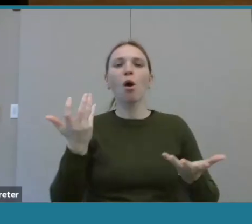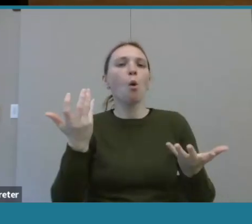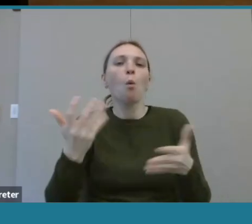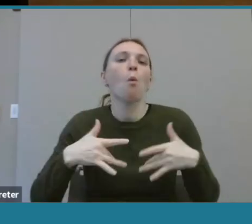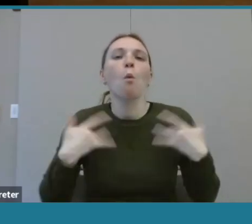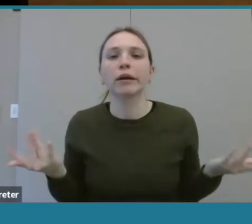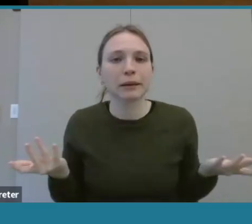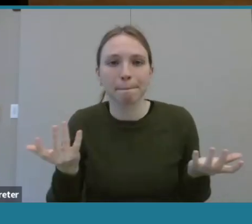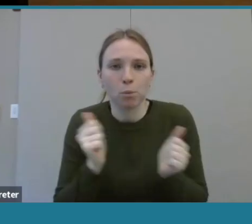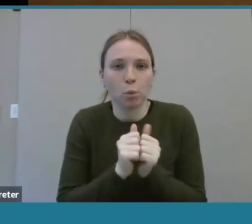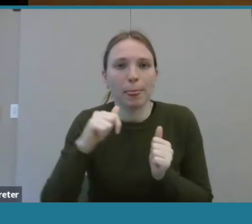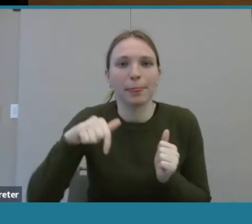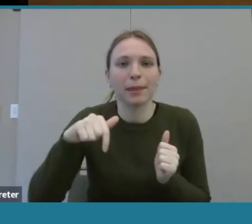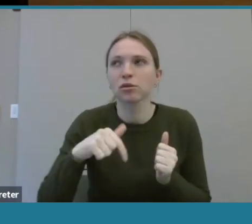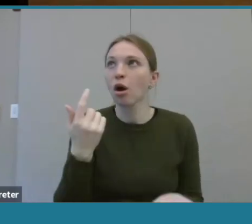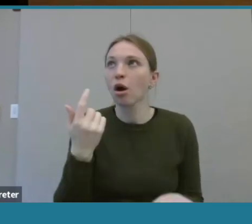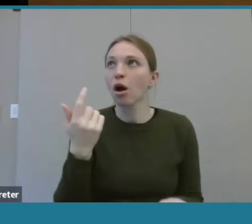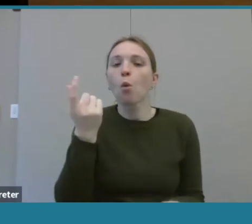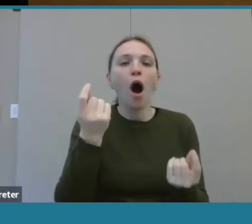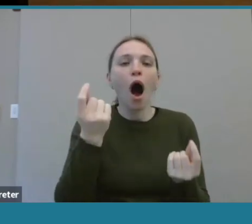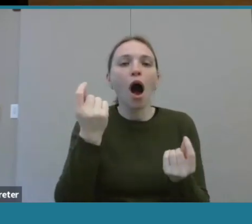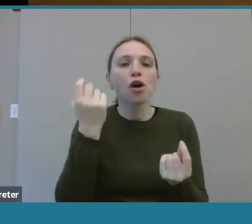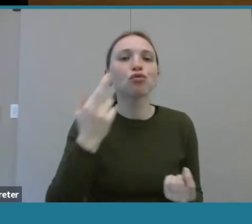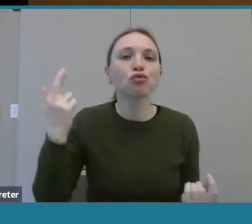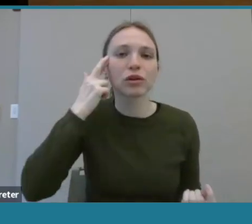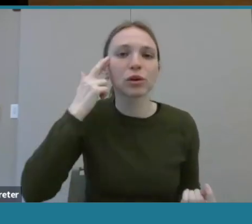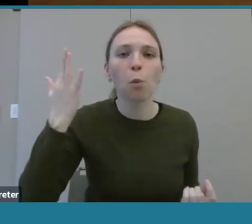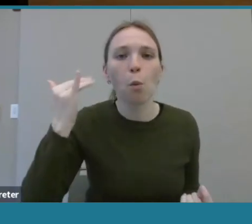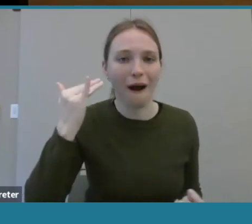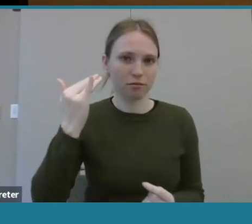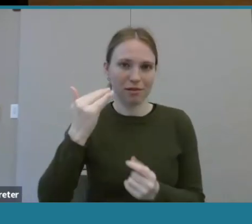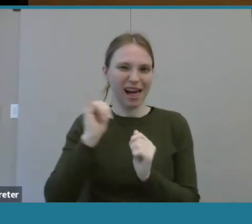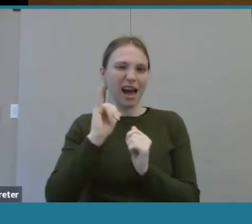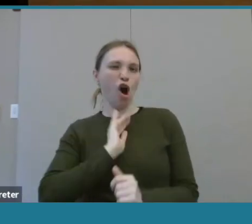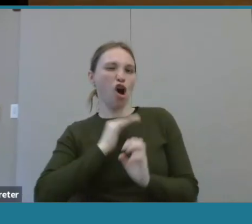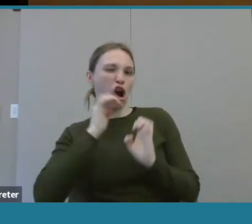What is the, what's the reason this exhibit exists from an educational perspective, right?